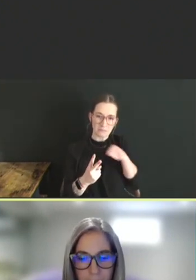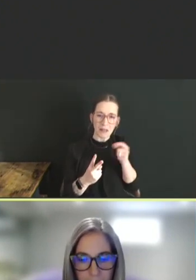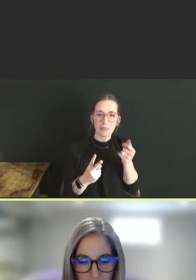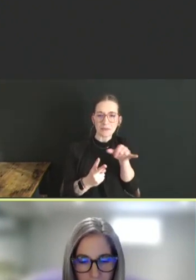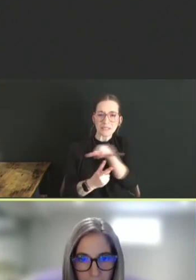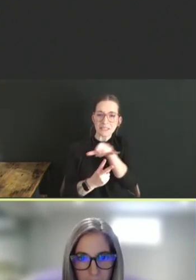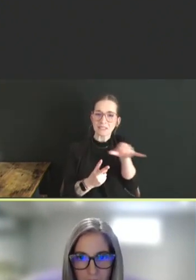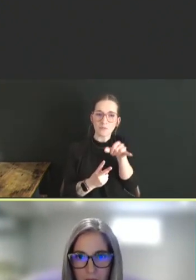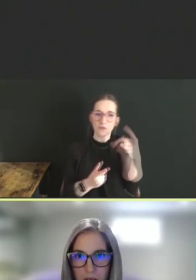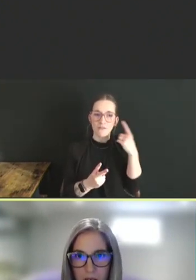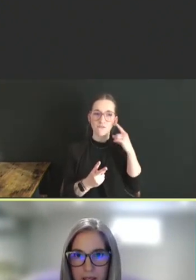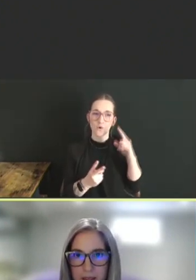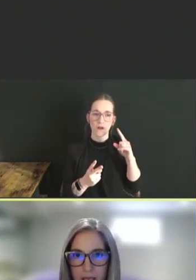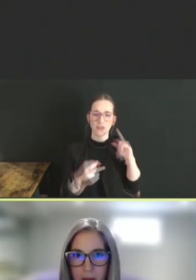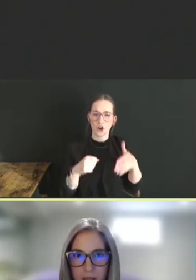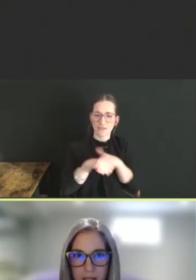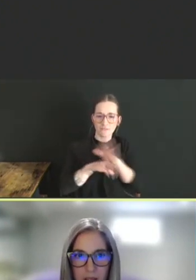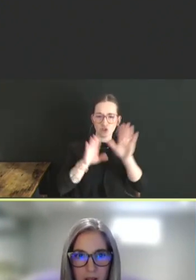Next slide, please.